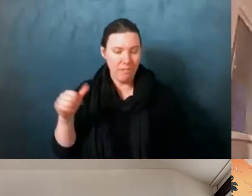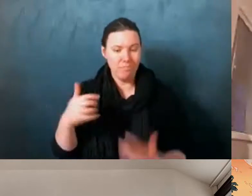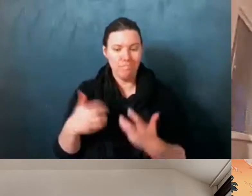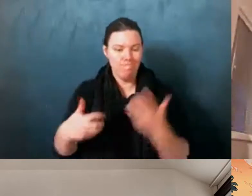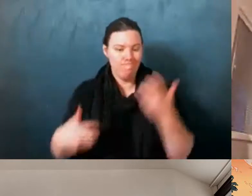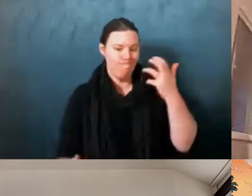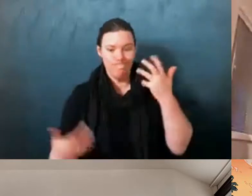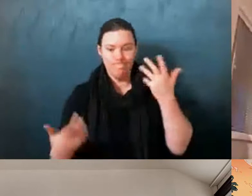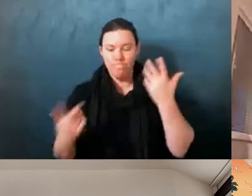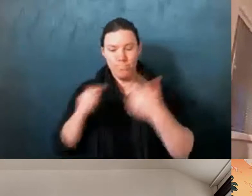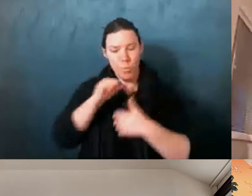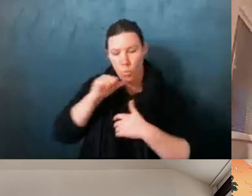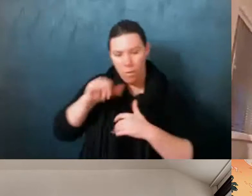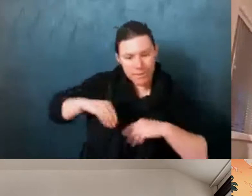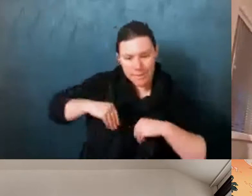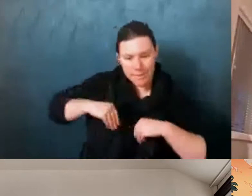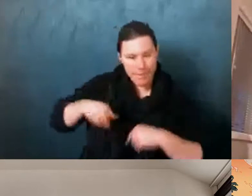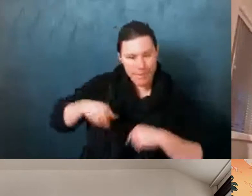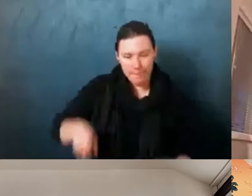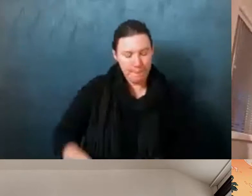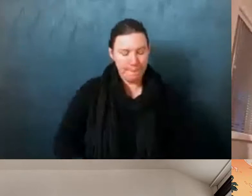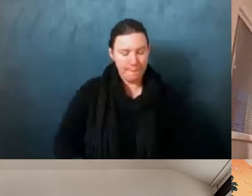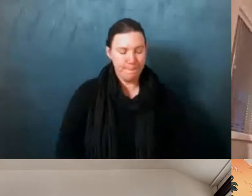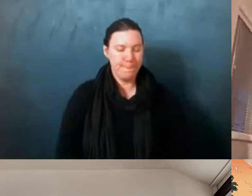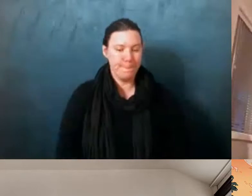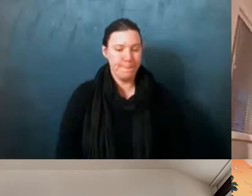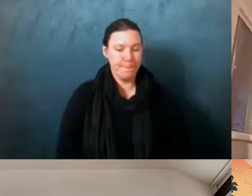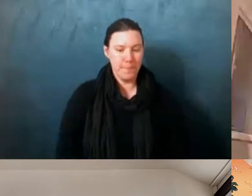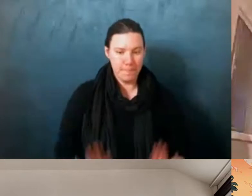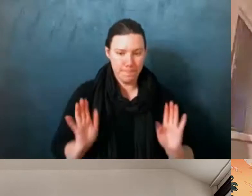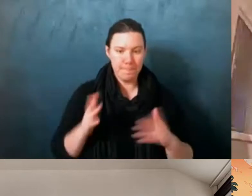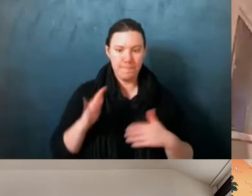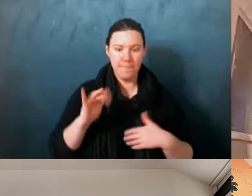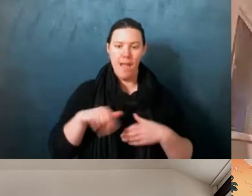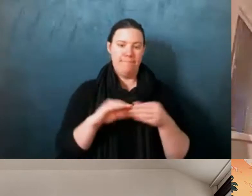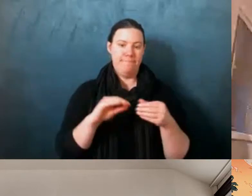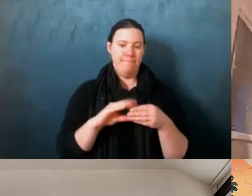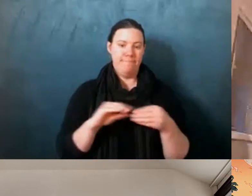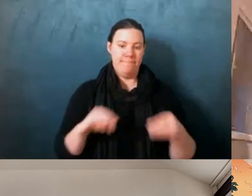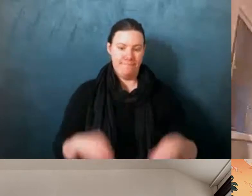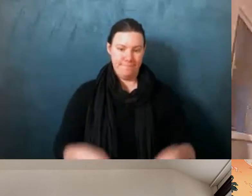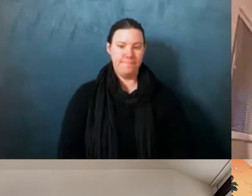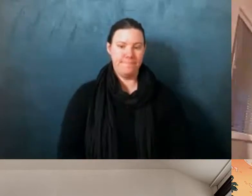So that's what I wanted to share, and I appreciate the time. Thank you very much.